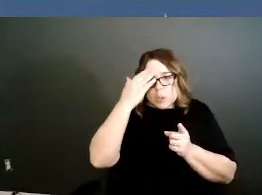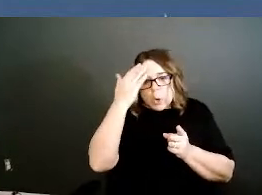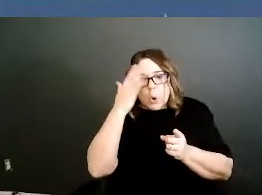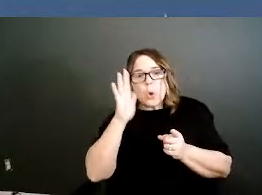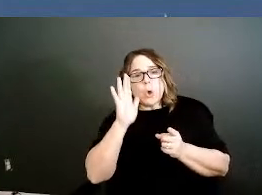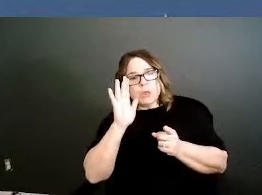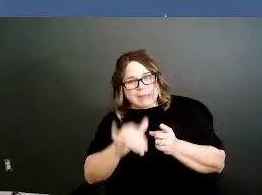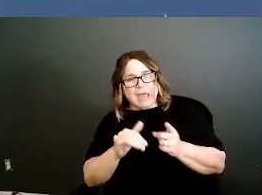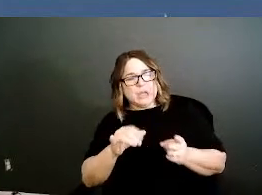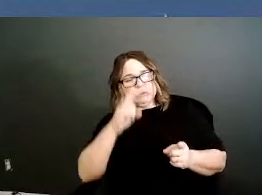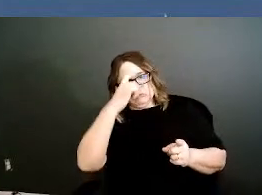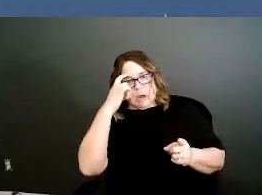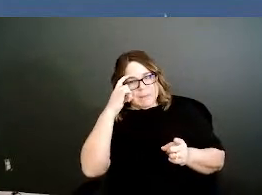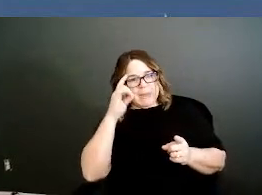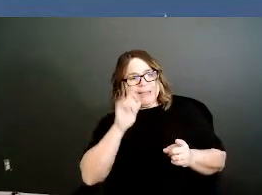AND WHEN WE ARE POISONING OUR COMMUNITY MEMBERS THROUGH